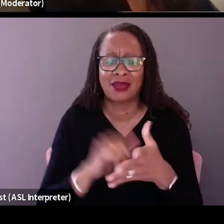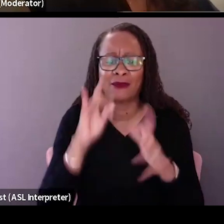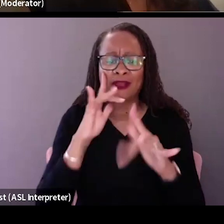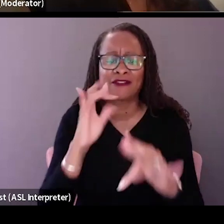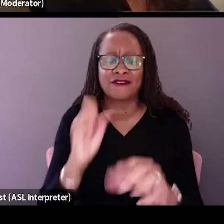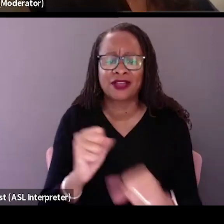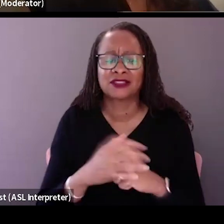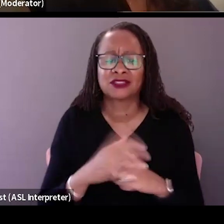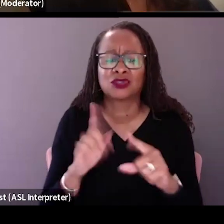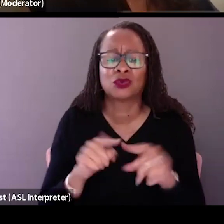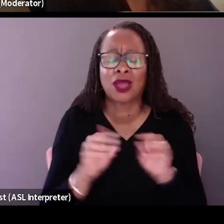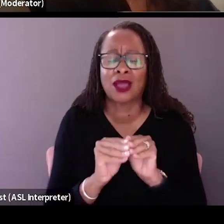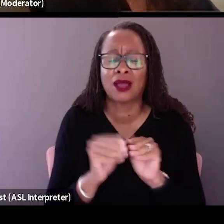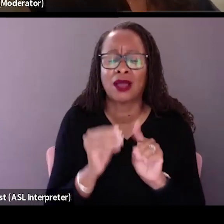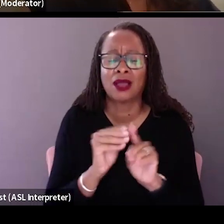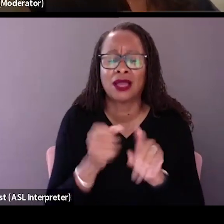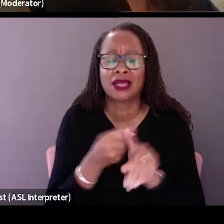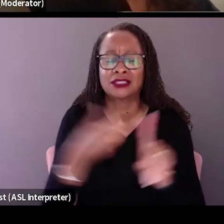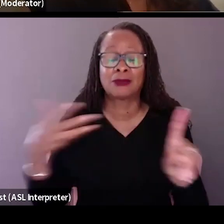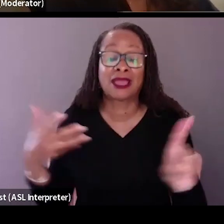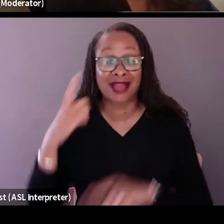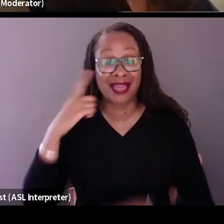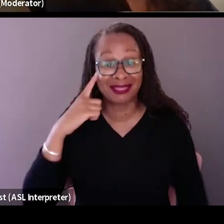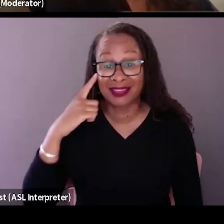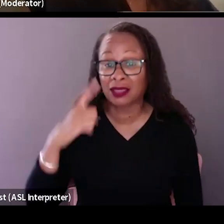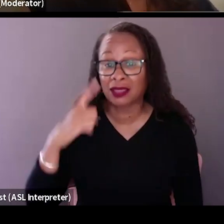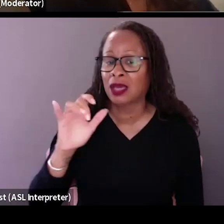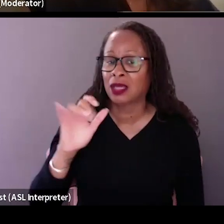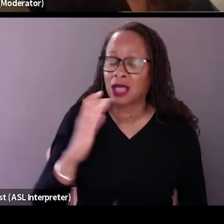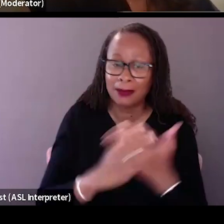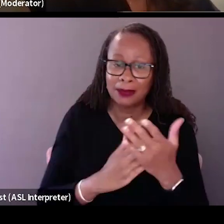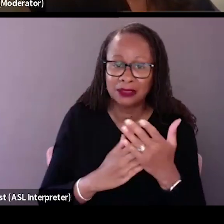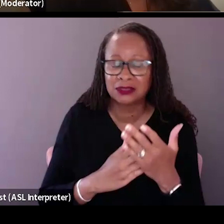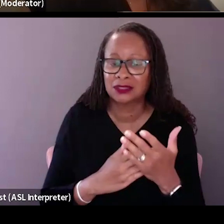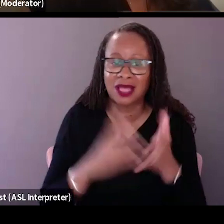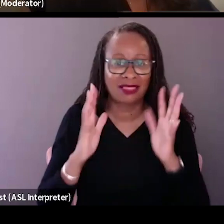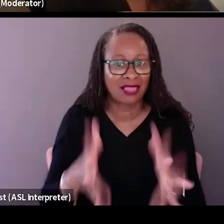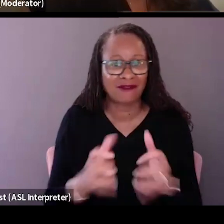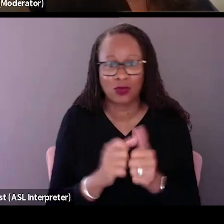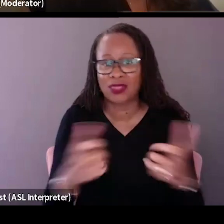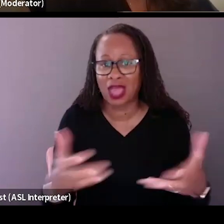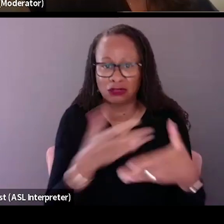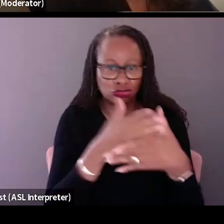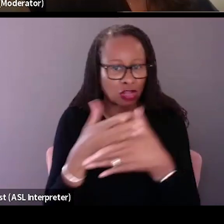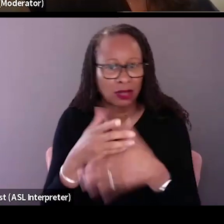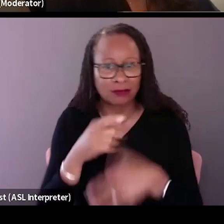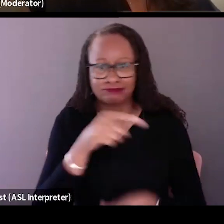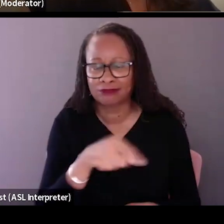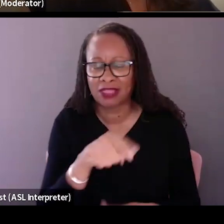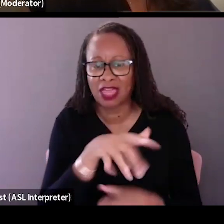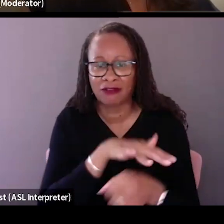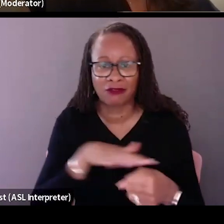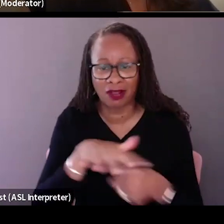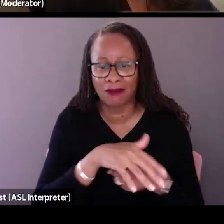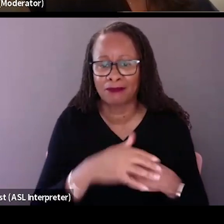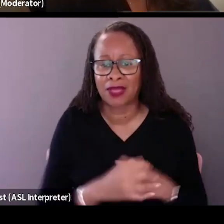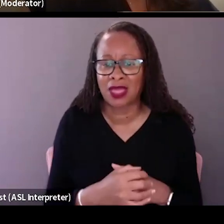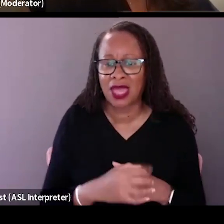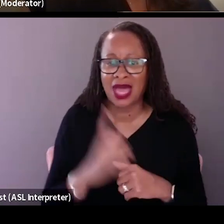I think that there's some definitely elements left untold in that realm. I also think, you know, the ongoing investigation